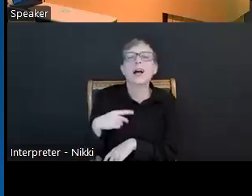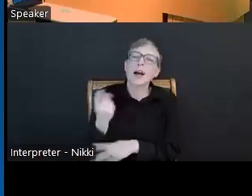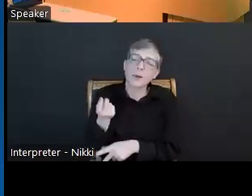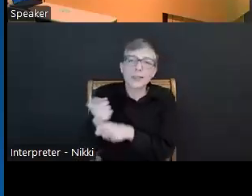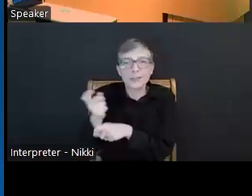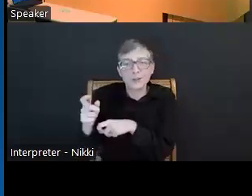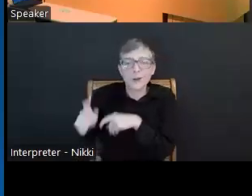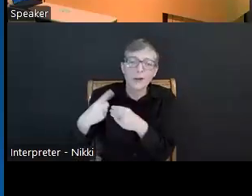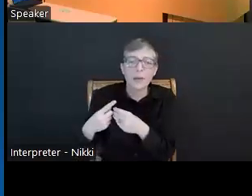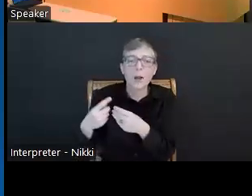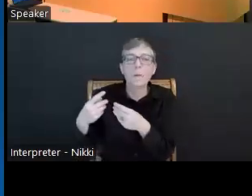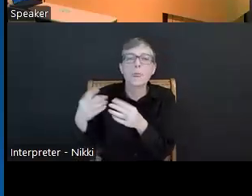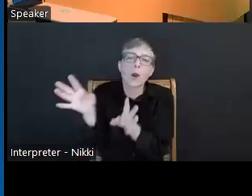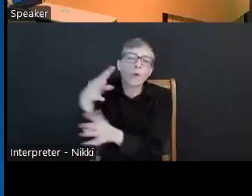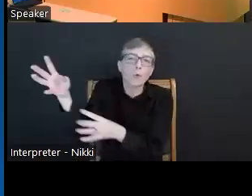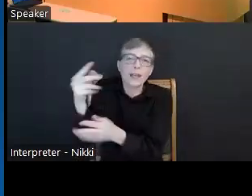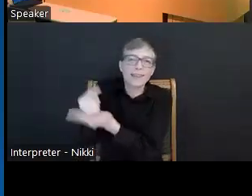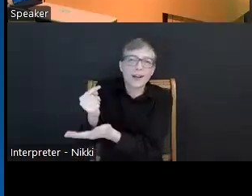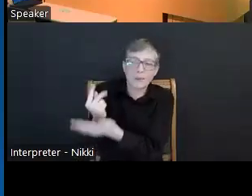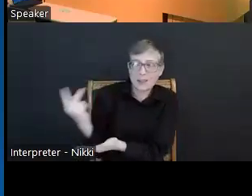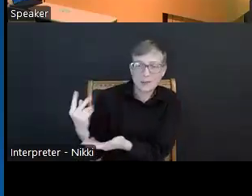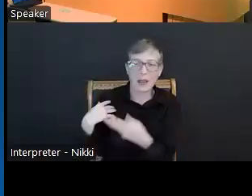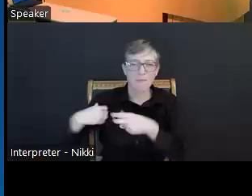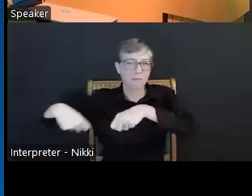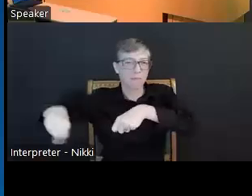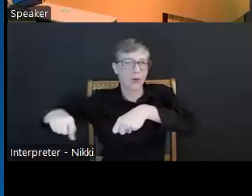do and we do a lot of camping just getting away from technology and being able to